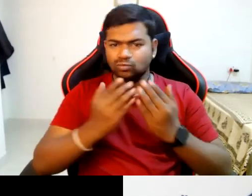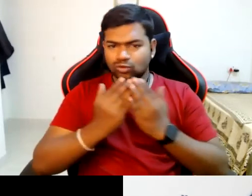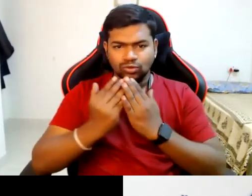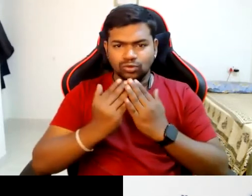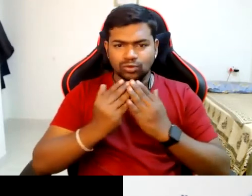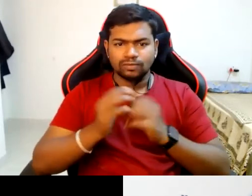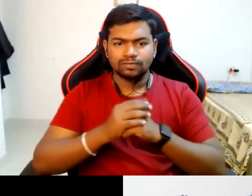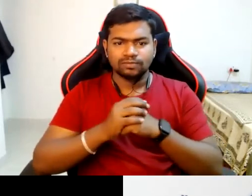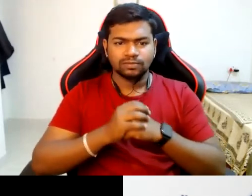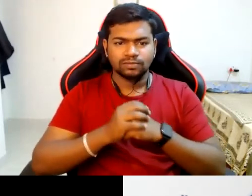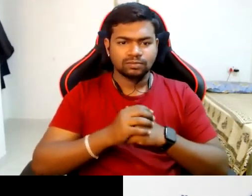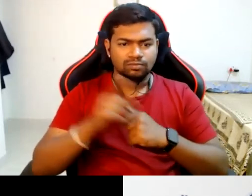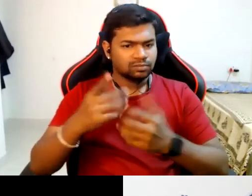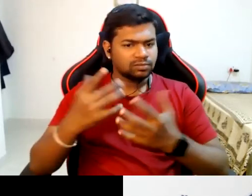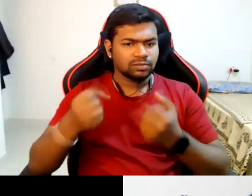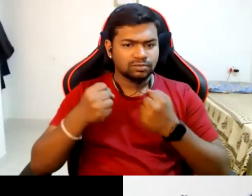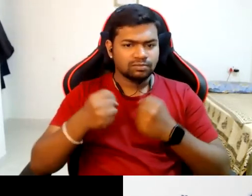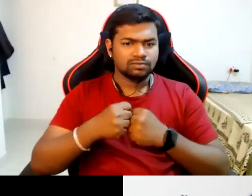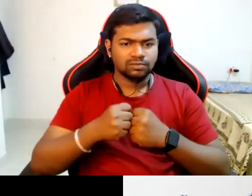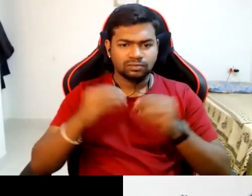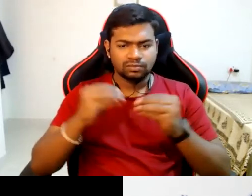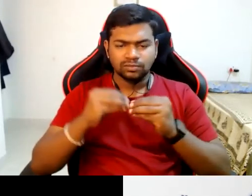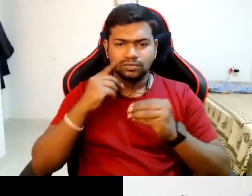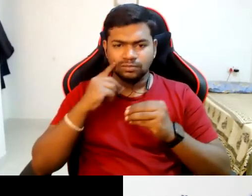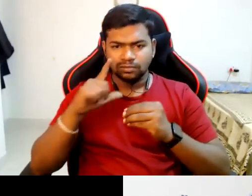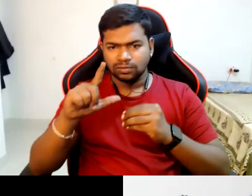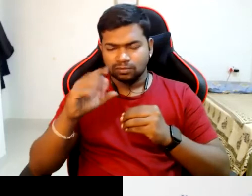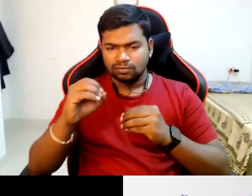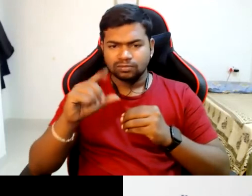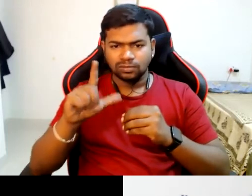Did you take biology and mathematics together in class 12th,